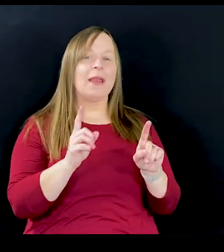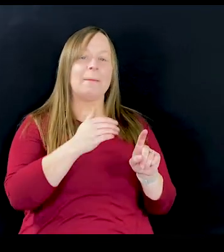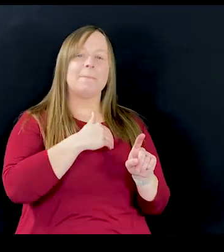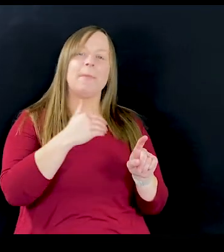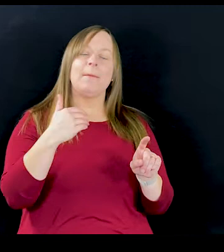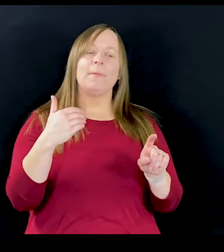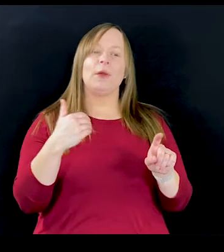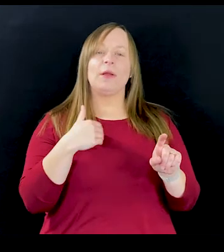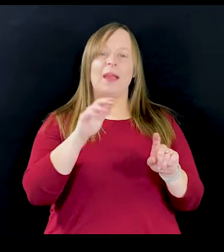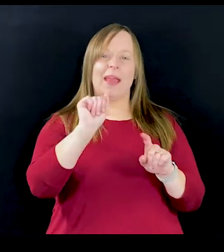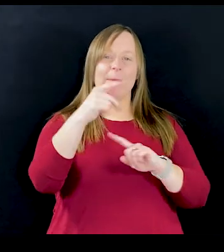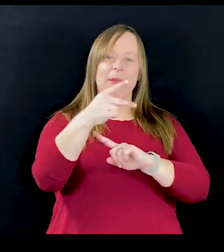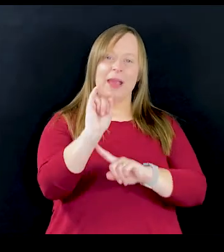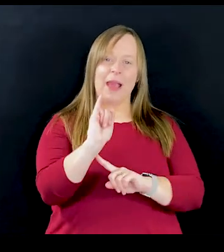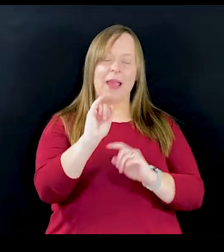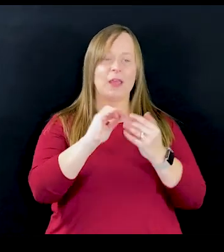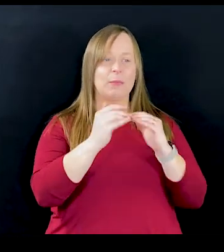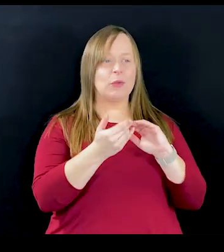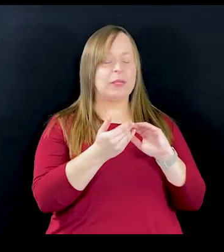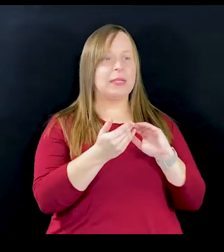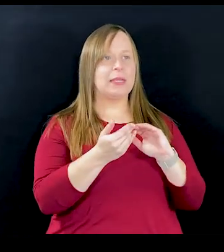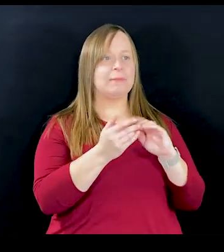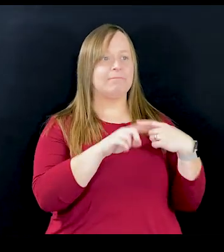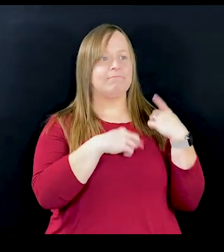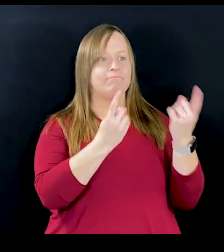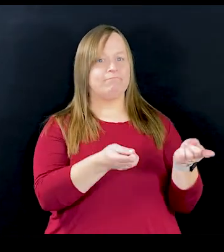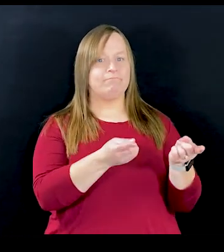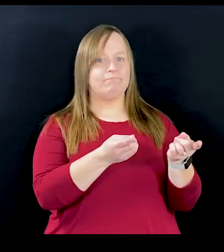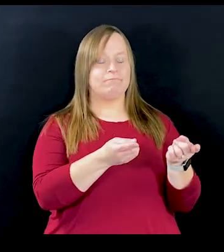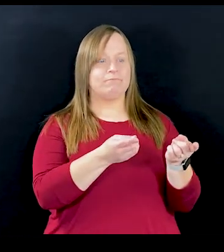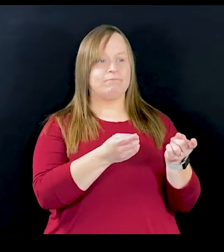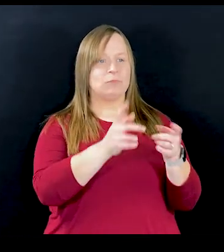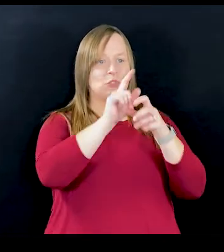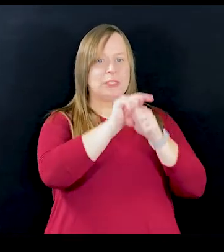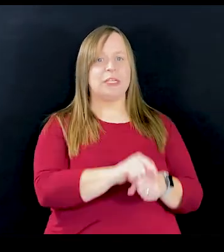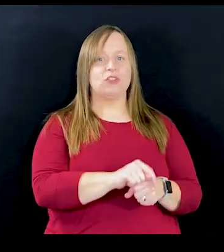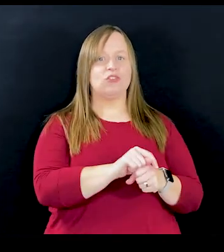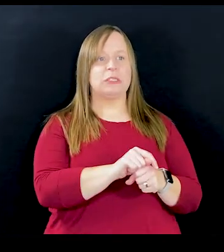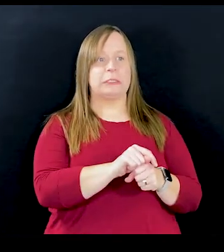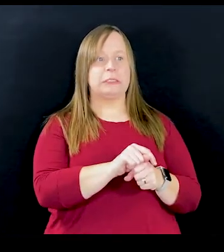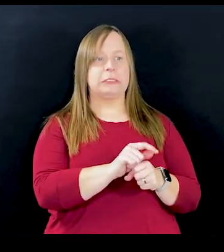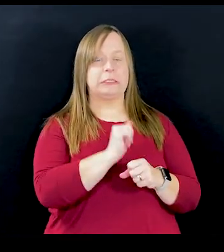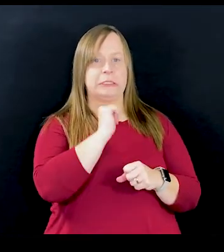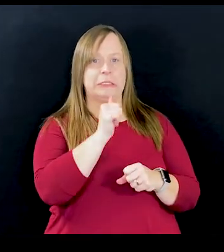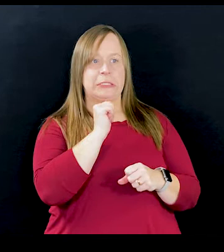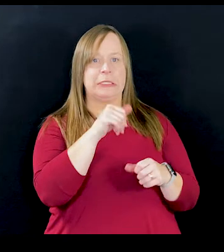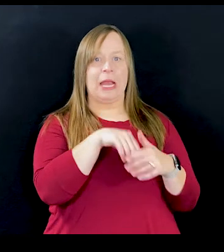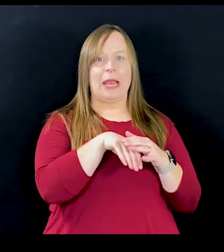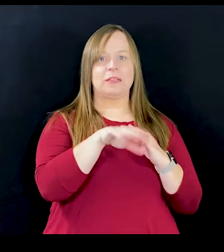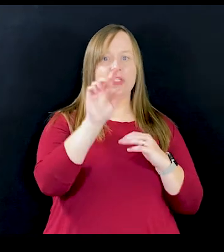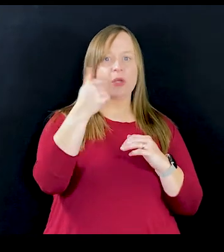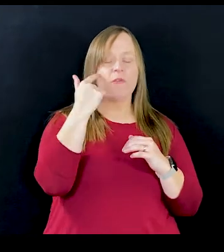Members of the AAPI community have been historically and traditionally a little bit reluctant to access government